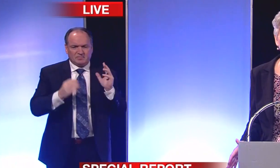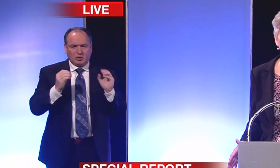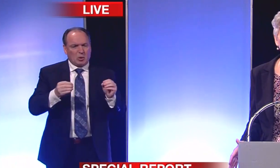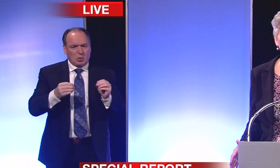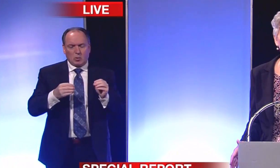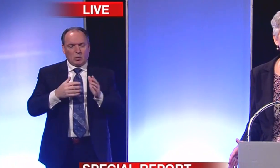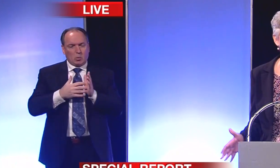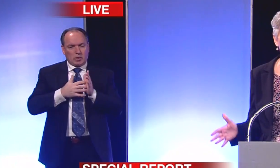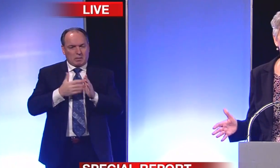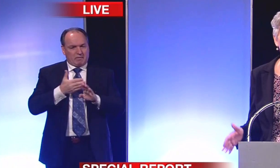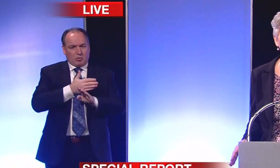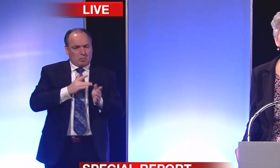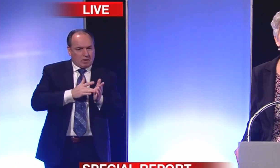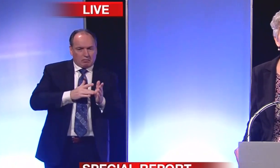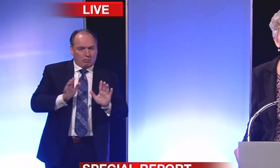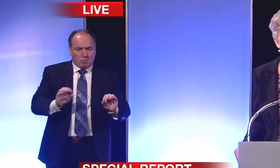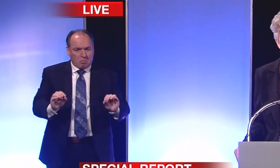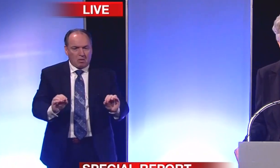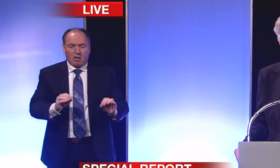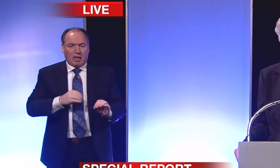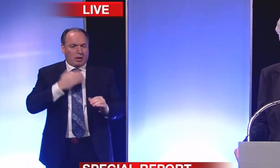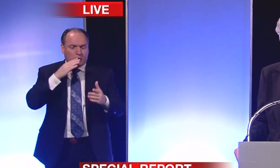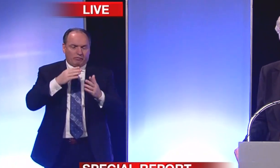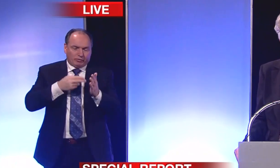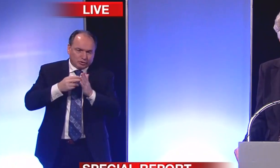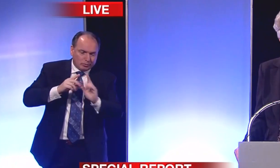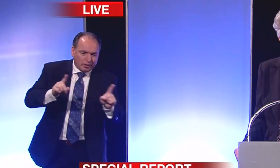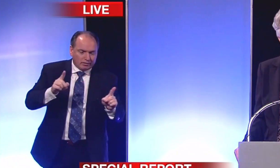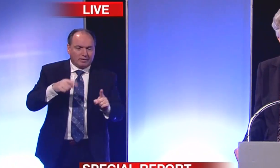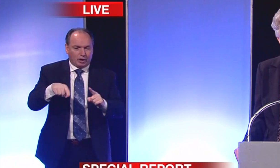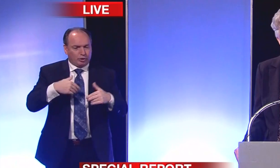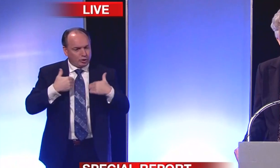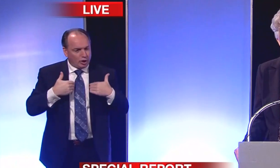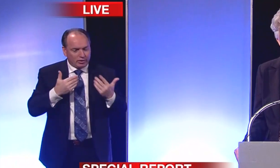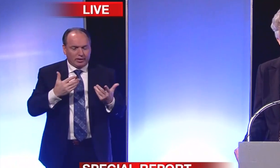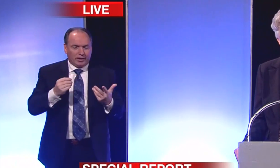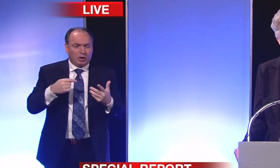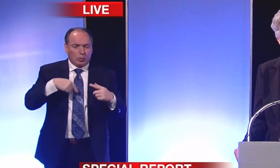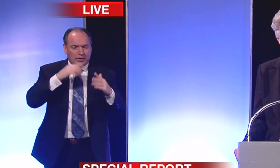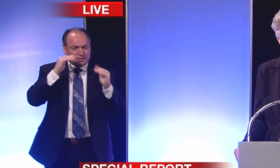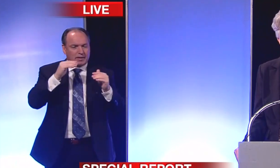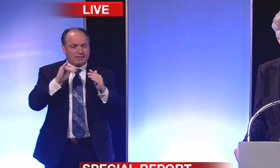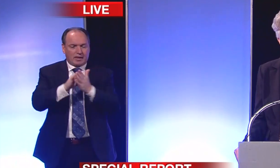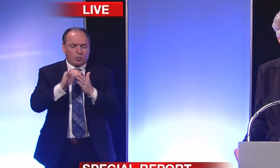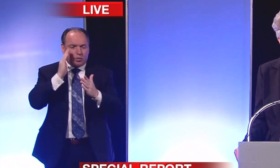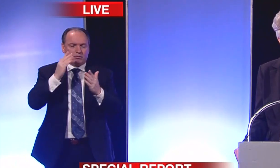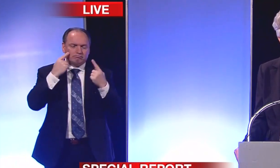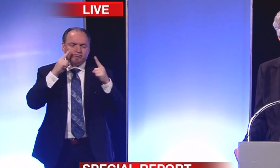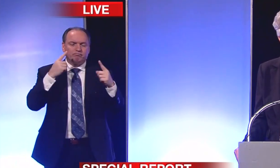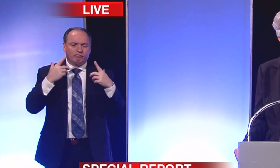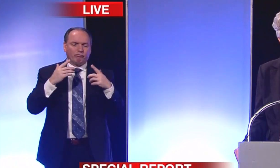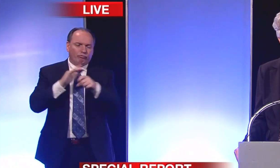LUCKILY THEY ARE YOUNG AND PROBABLY HEALTHY. AND I DON'T BELIEVE ANY OF THEM HAVE ANY UNDERLYING CONDITIONS THAT I KNOW OF.